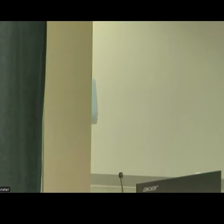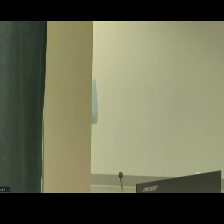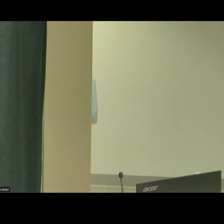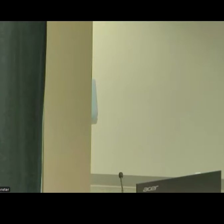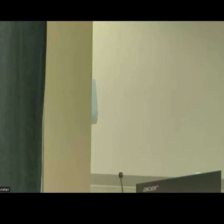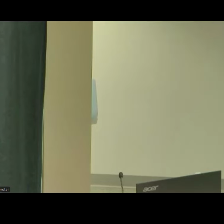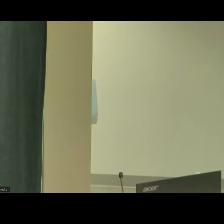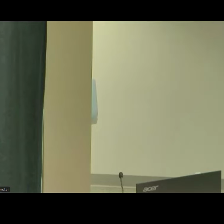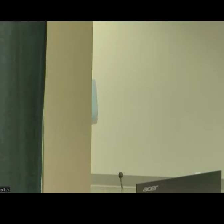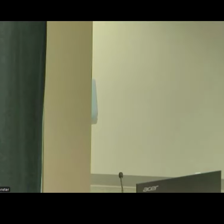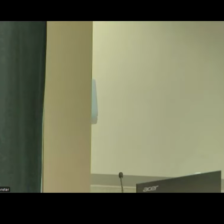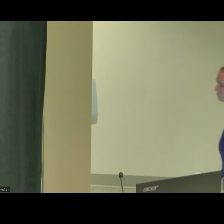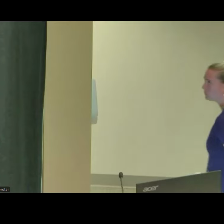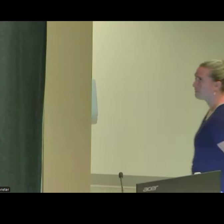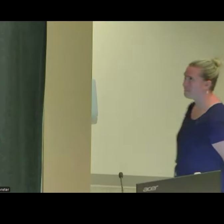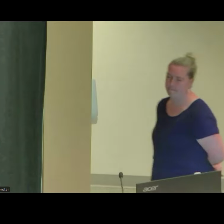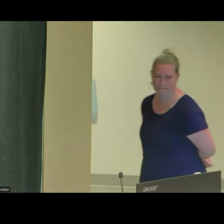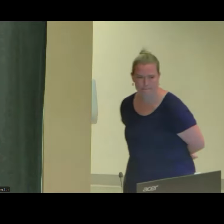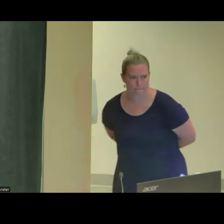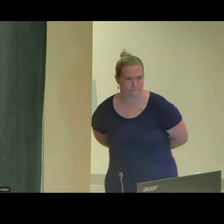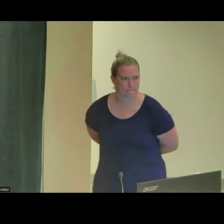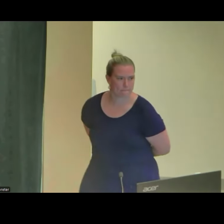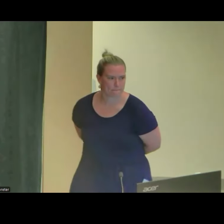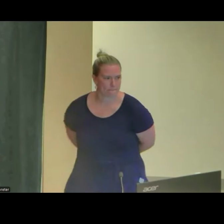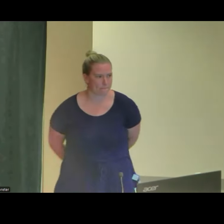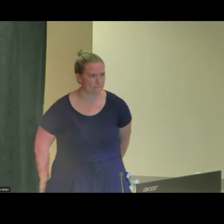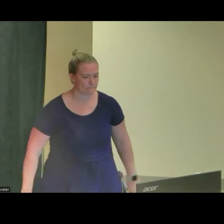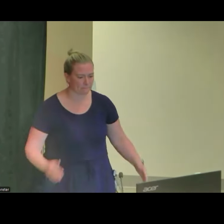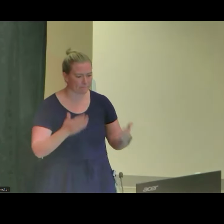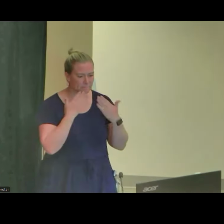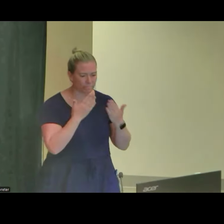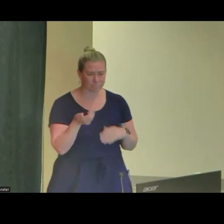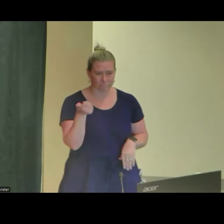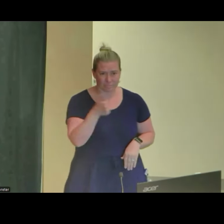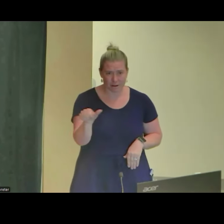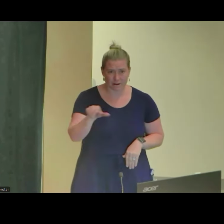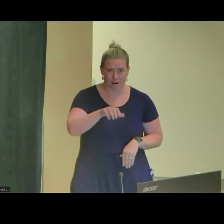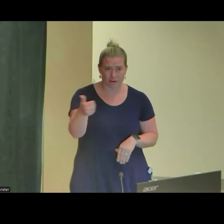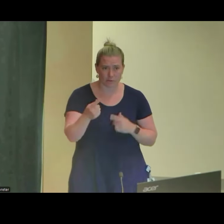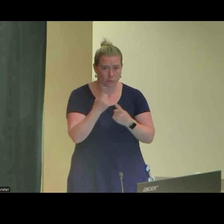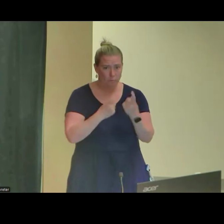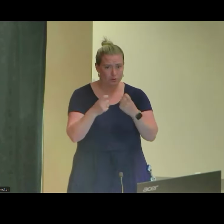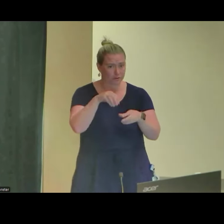off the top of our head right now thank you are there any other questions in the room if so and